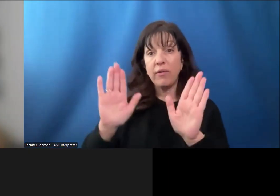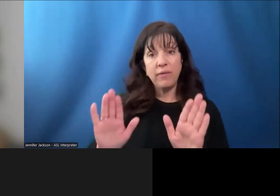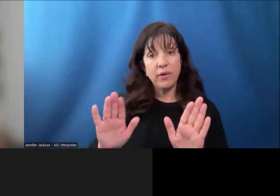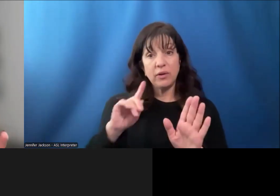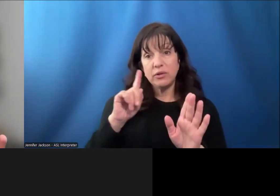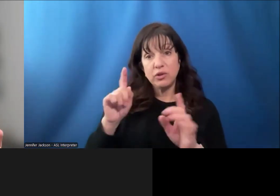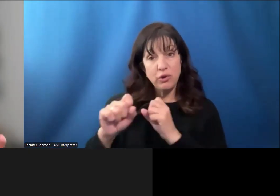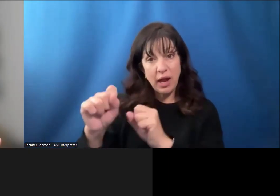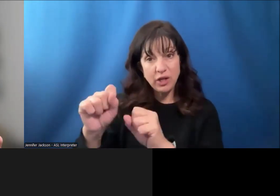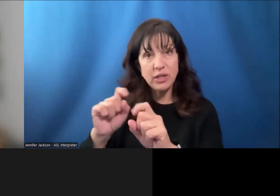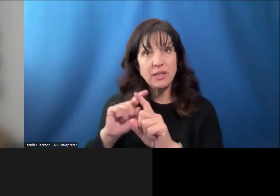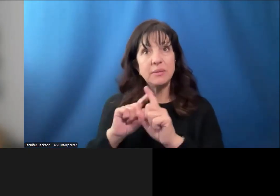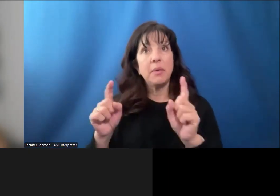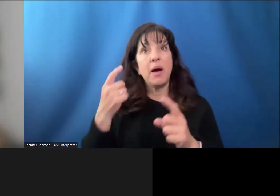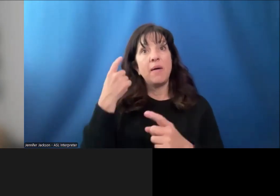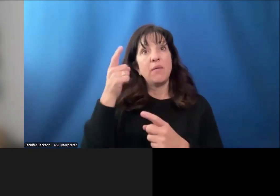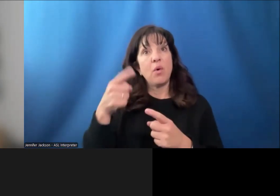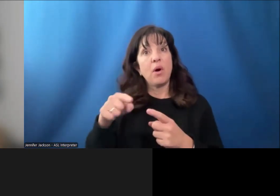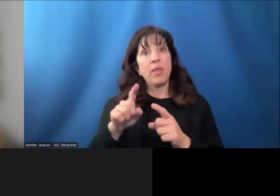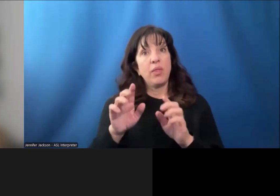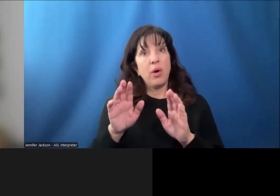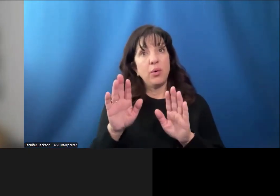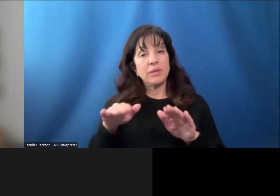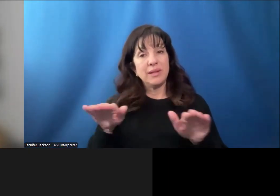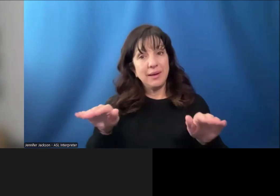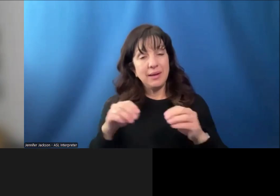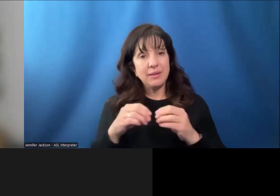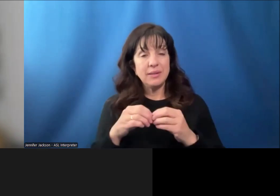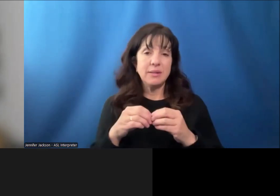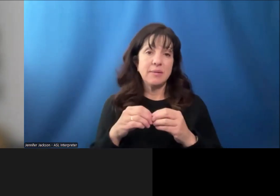but for a lot of our kids, too, we're teaching them those